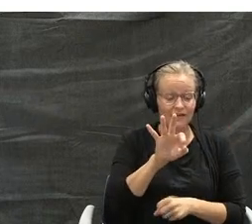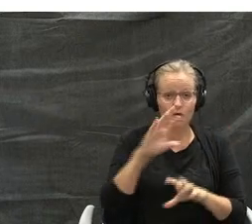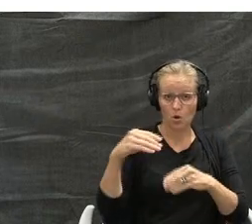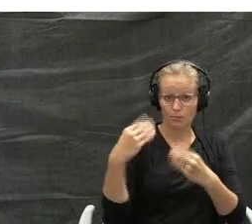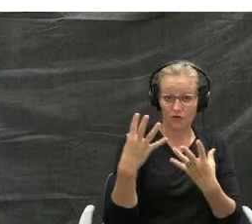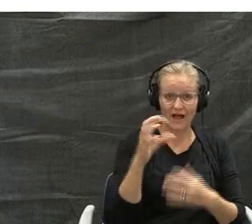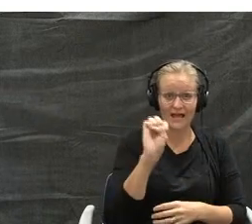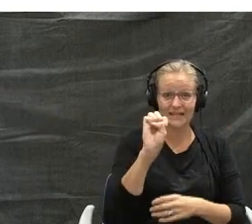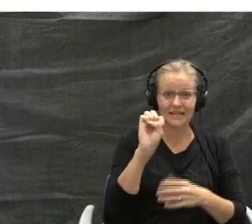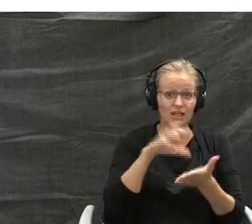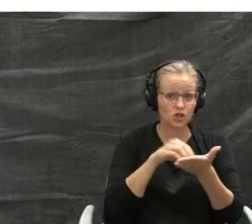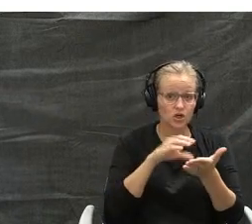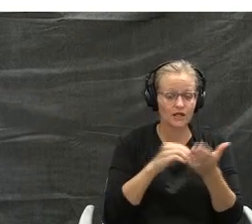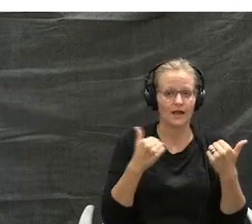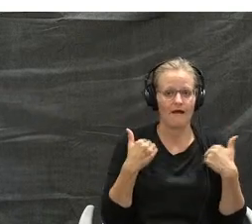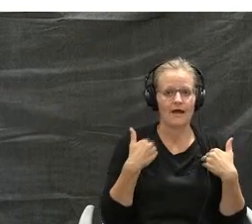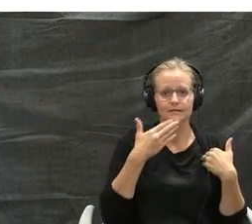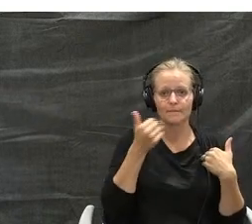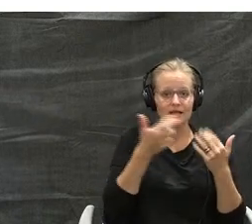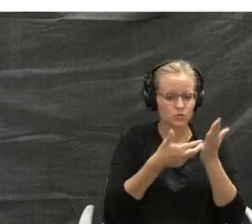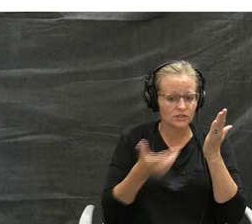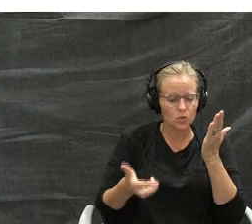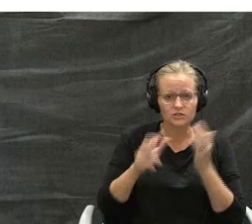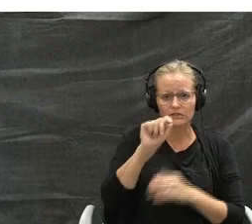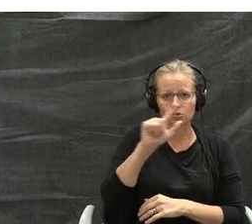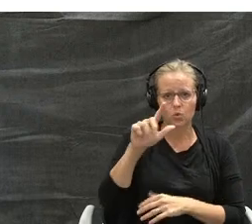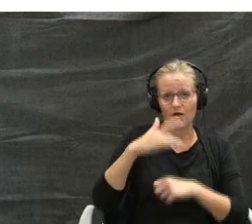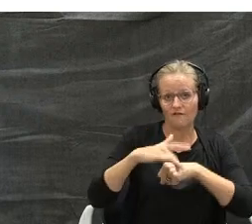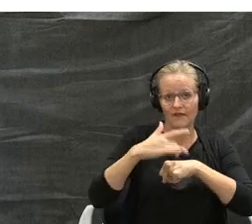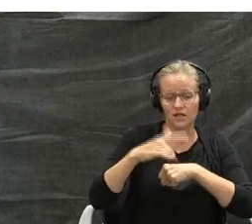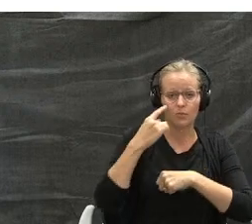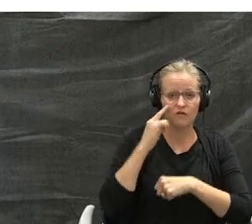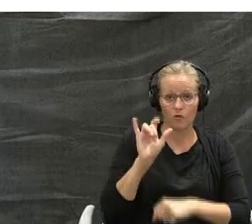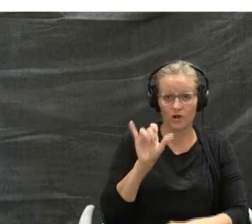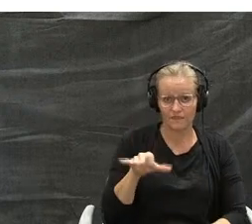students utilizes the best tools an teachers available. Our experience with E learning last